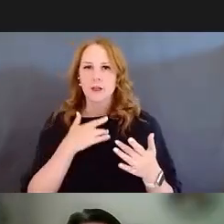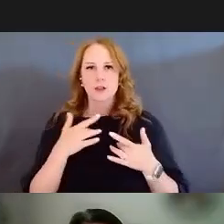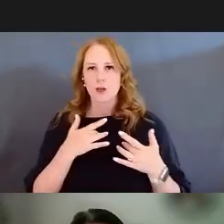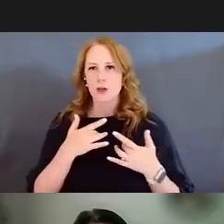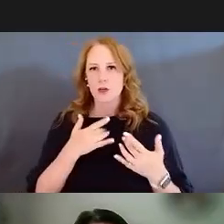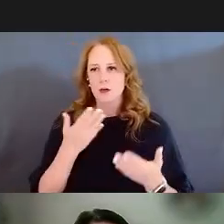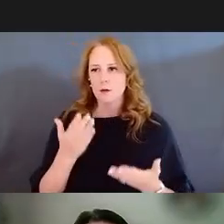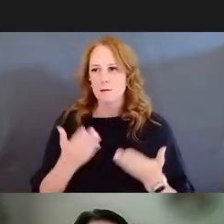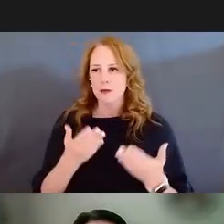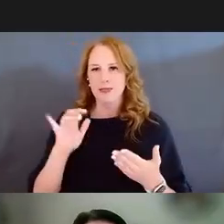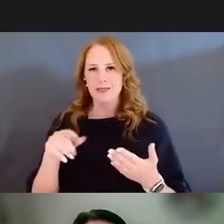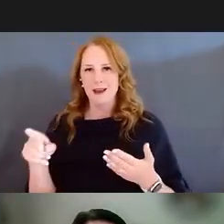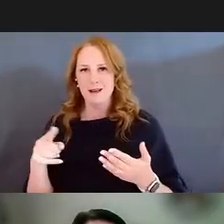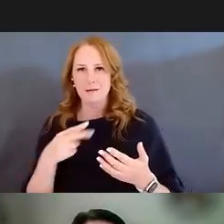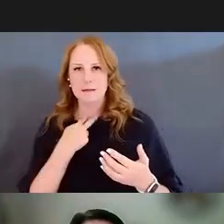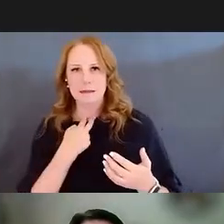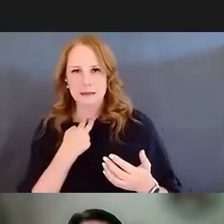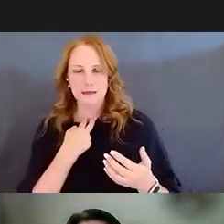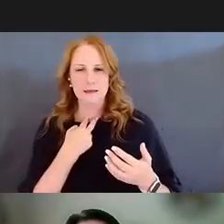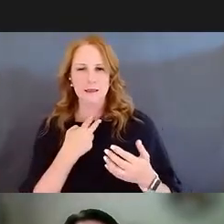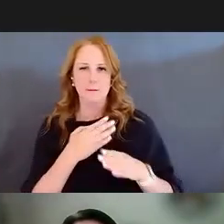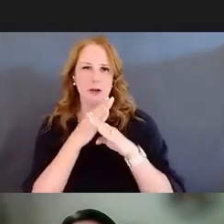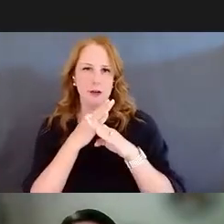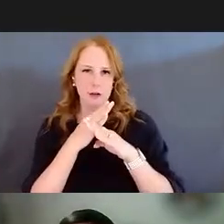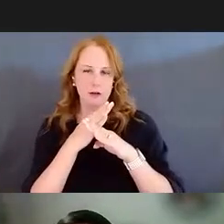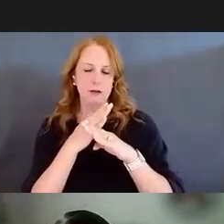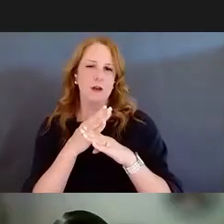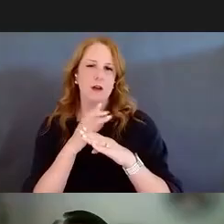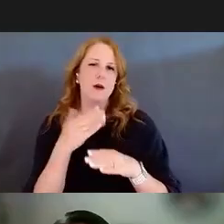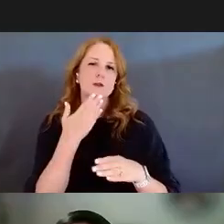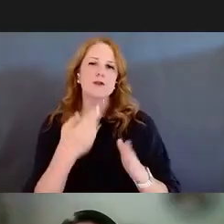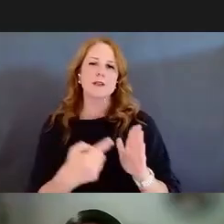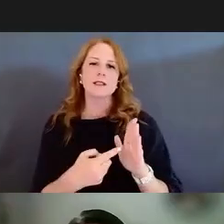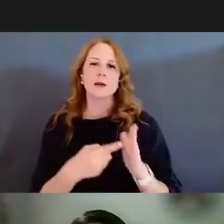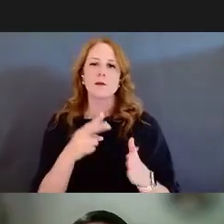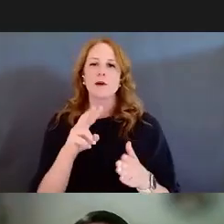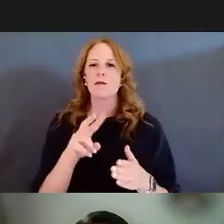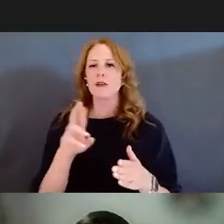a bottleneck. And so this is a good example of the way in which vote rehab was brought into a meeting